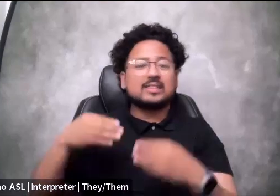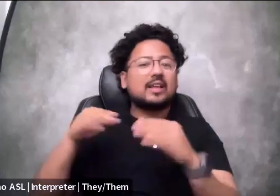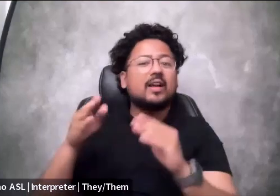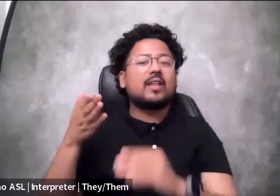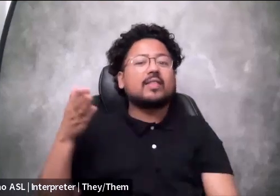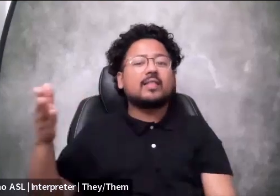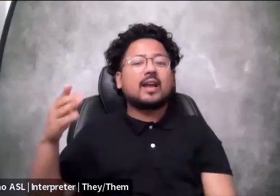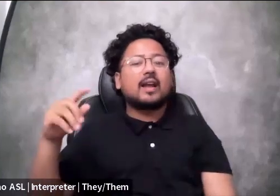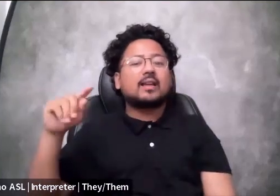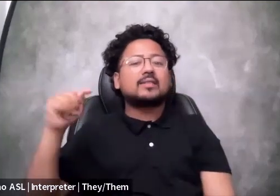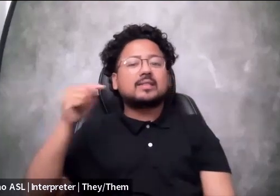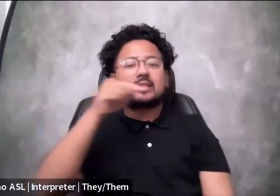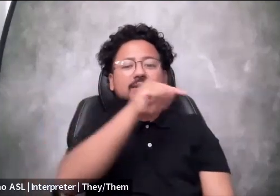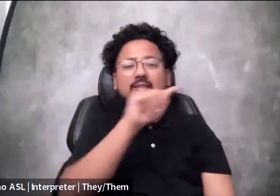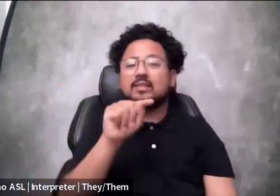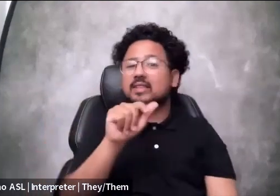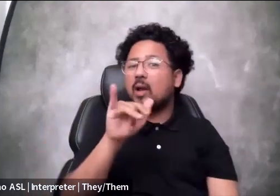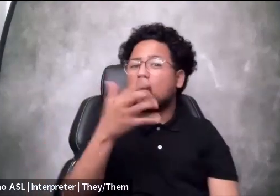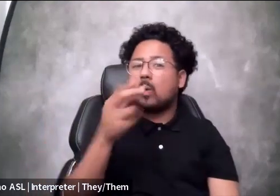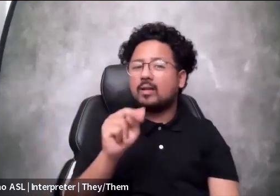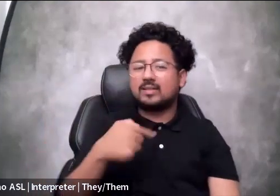but to me that says they made it to the mainland too.